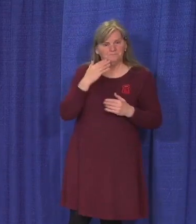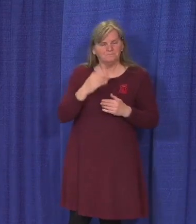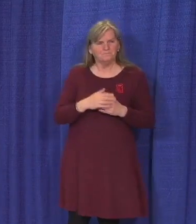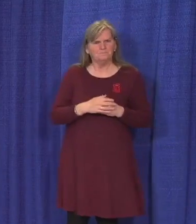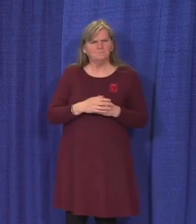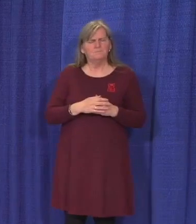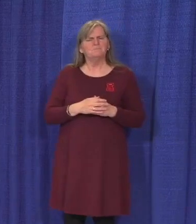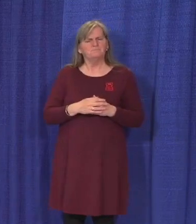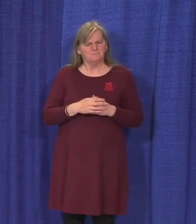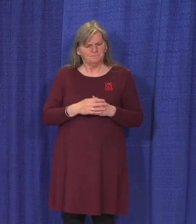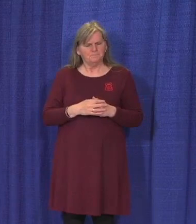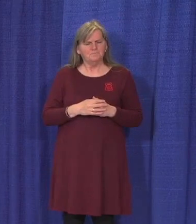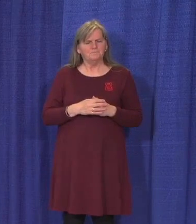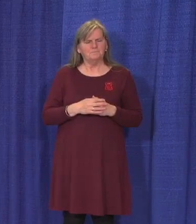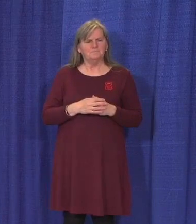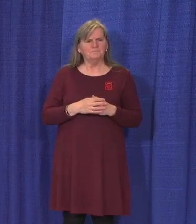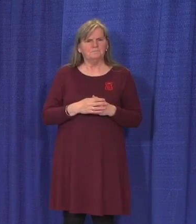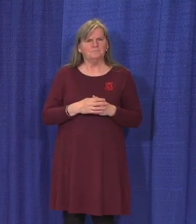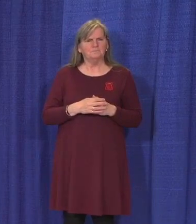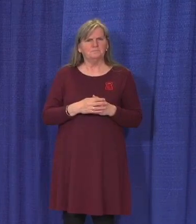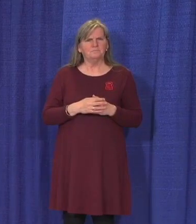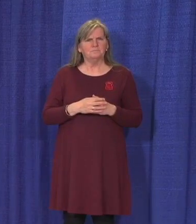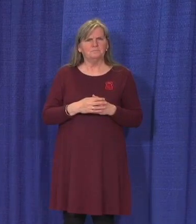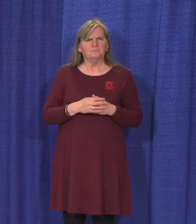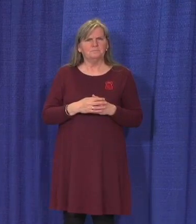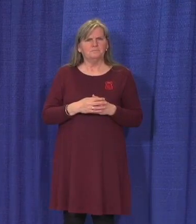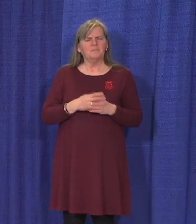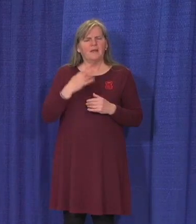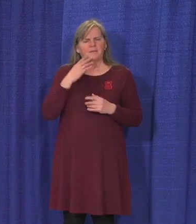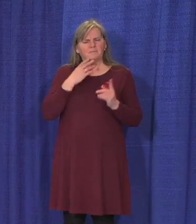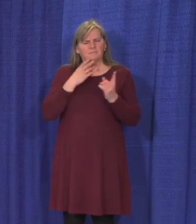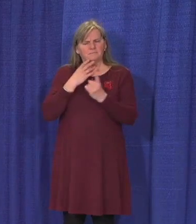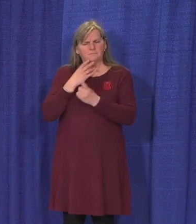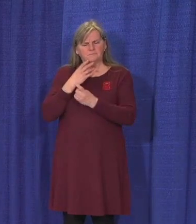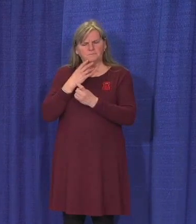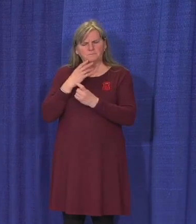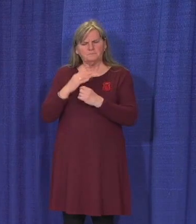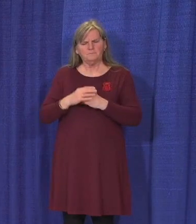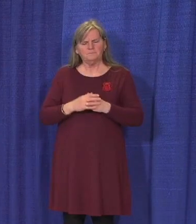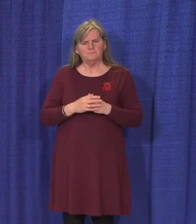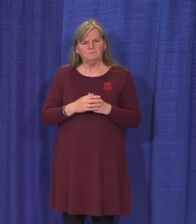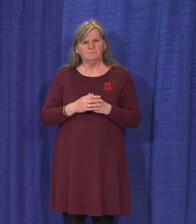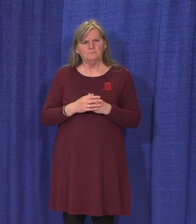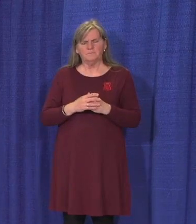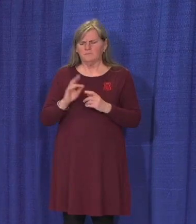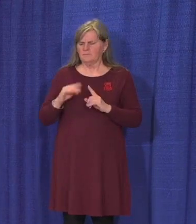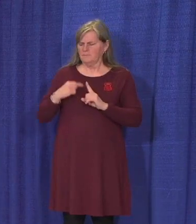And they also need to respect other jurisdictional guidelines as we move forward.